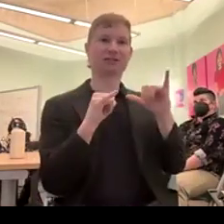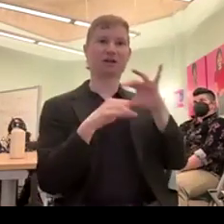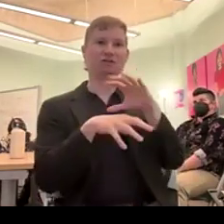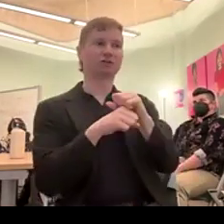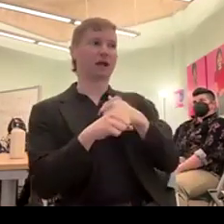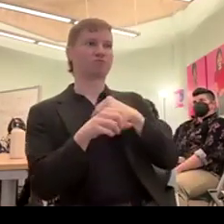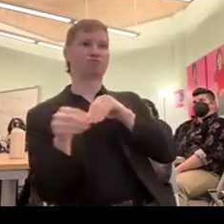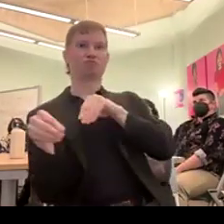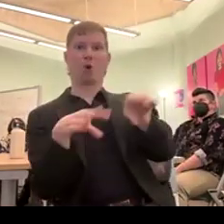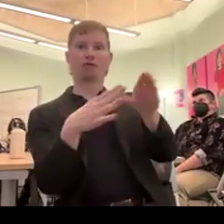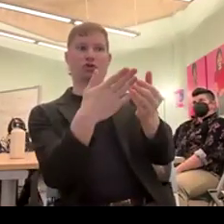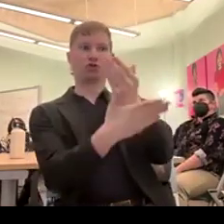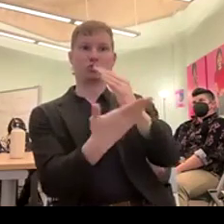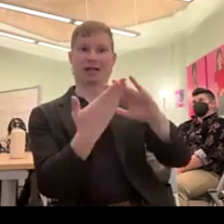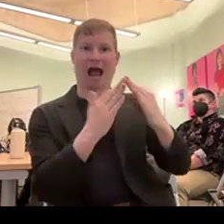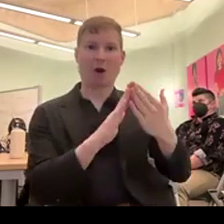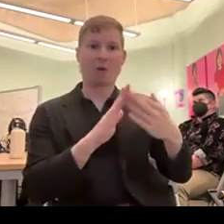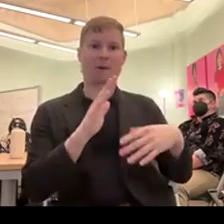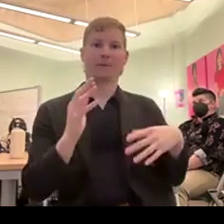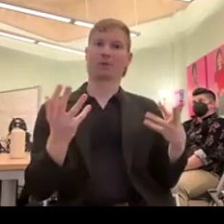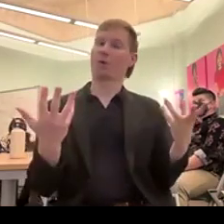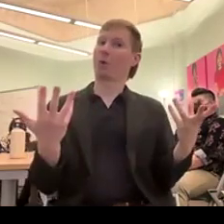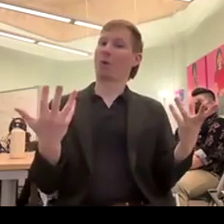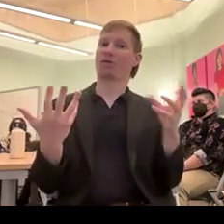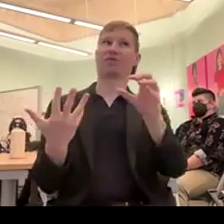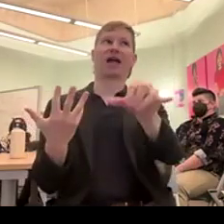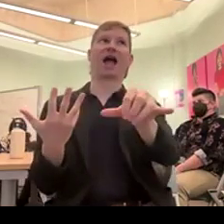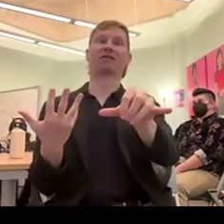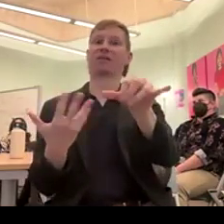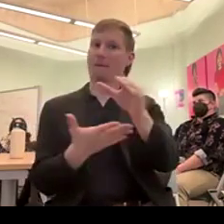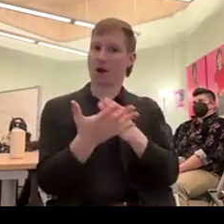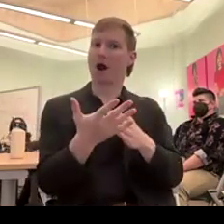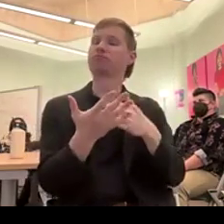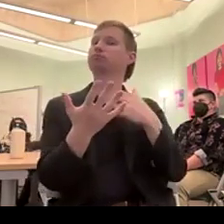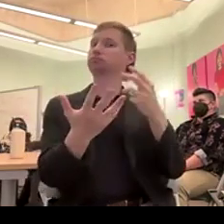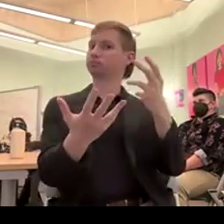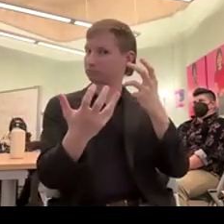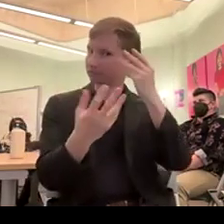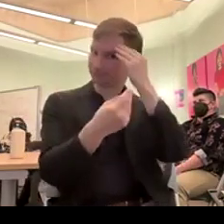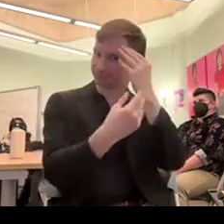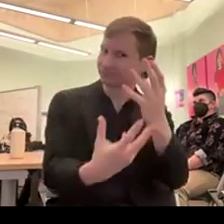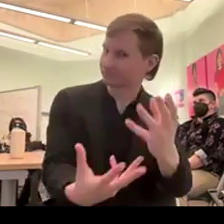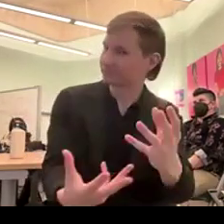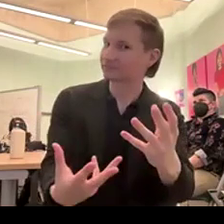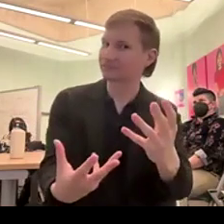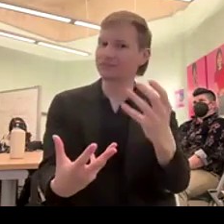related events. I'm still getting used to living in a completely new town. So that's the aspect